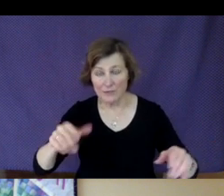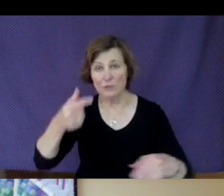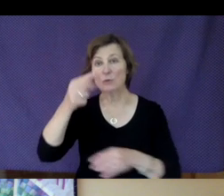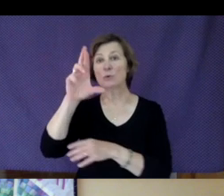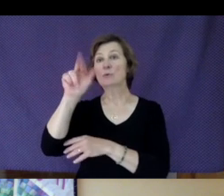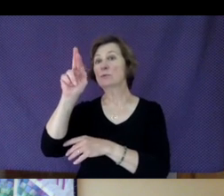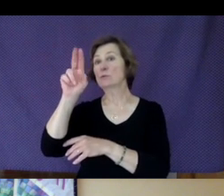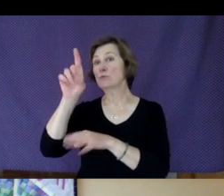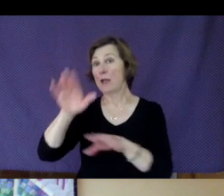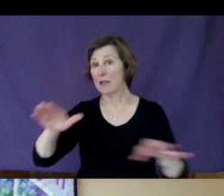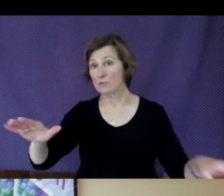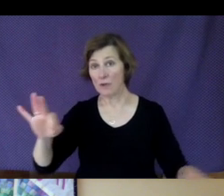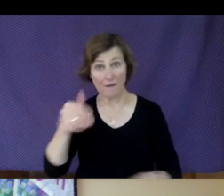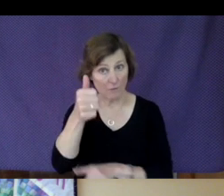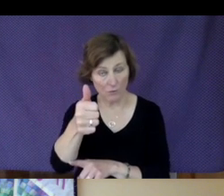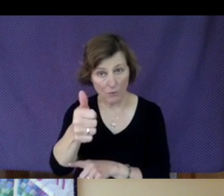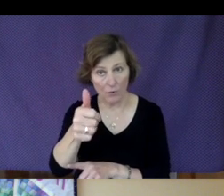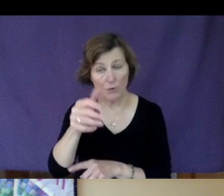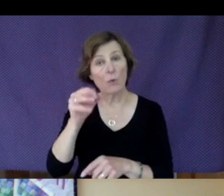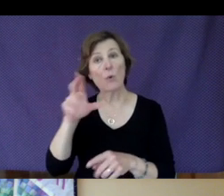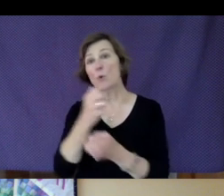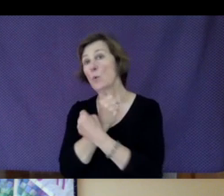Or you love and care for the children of the world